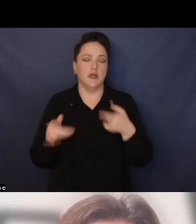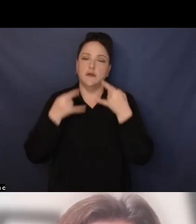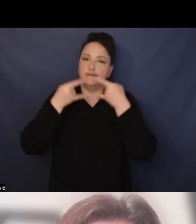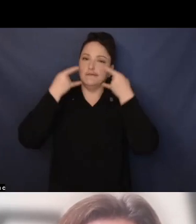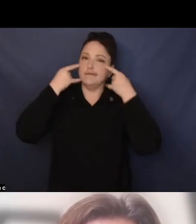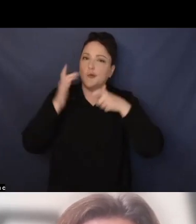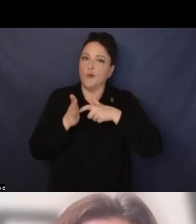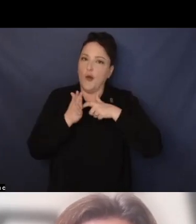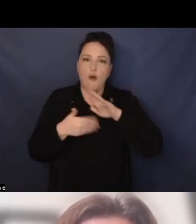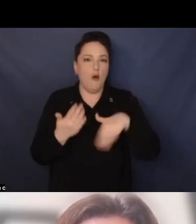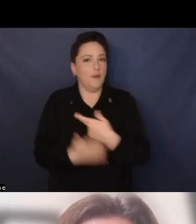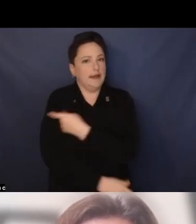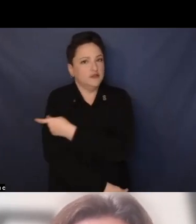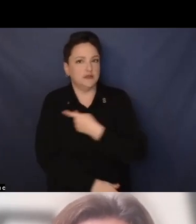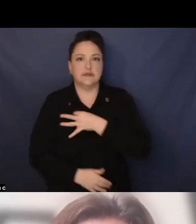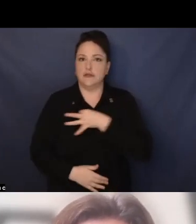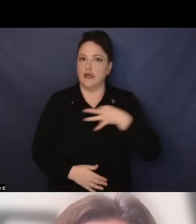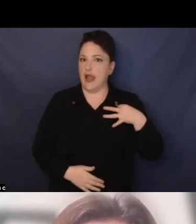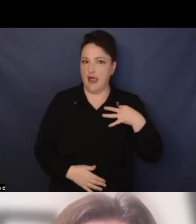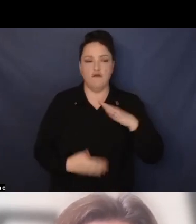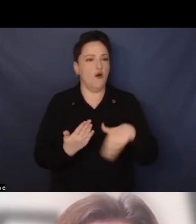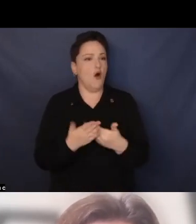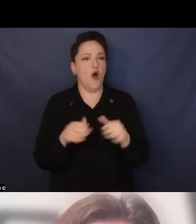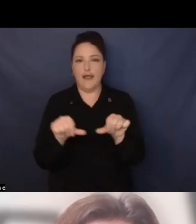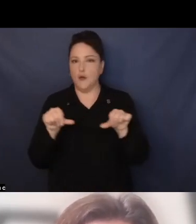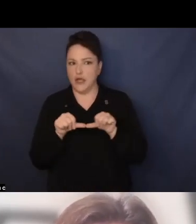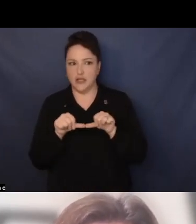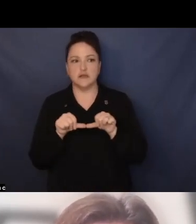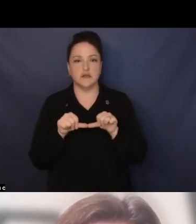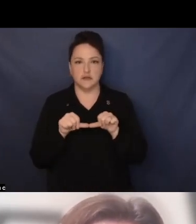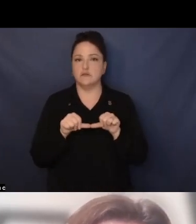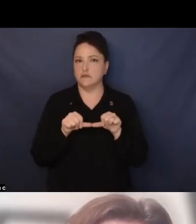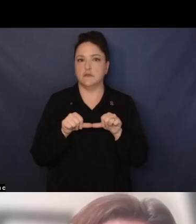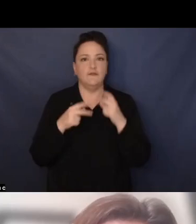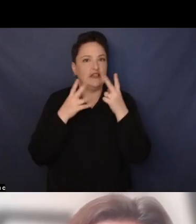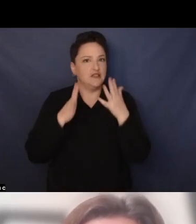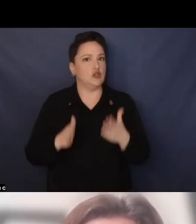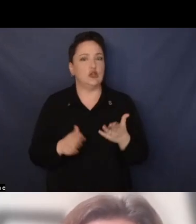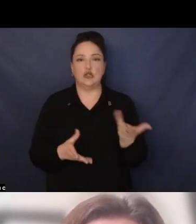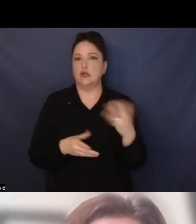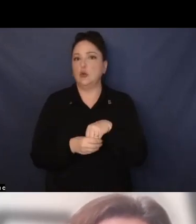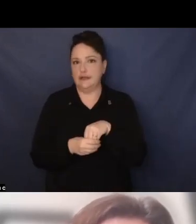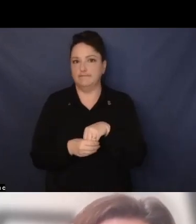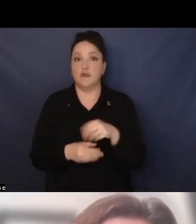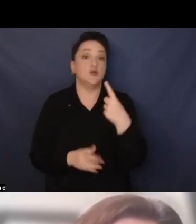staff, and visitors in all areas where patients are present. So that is one example. Another